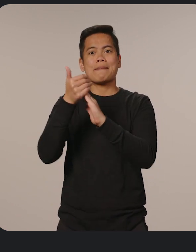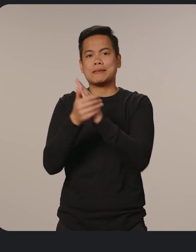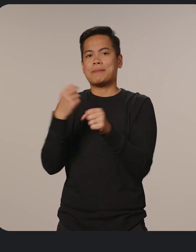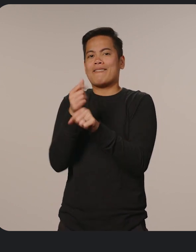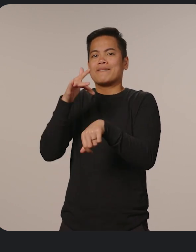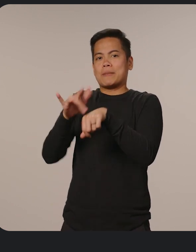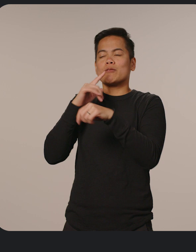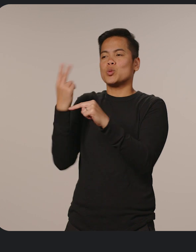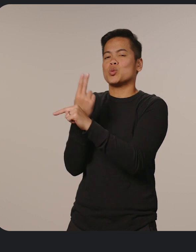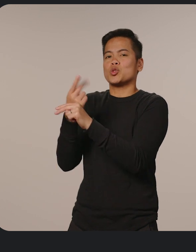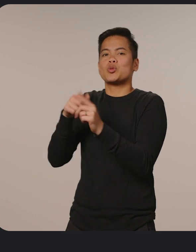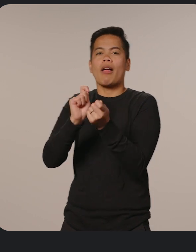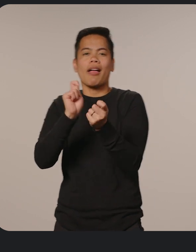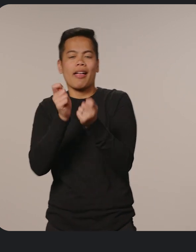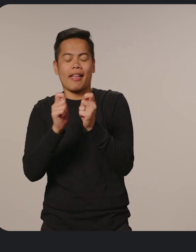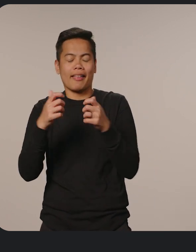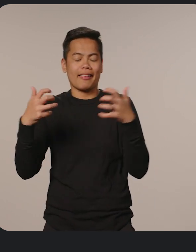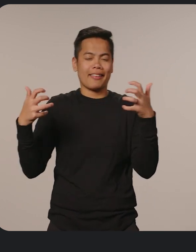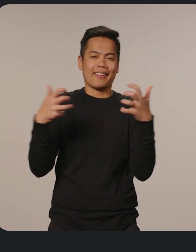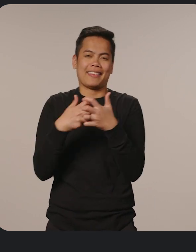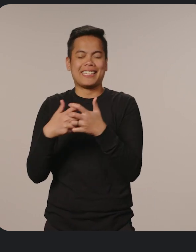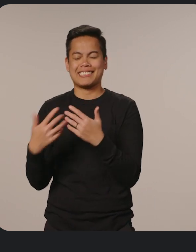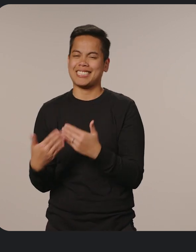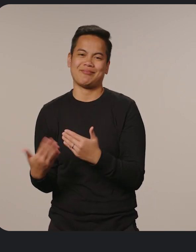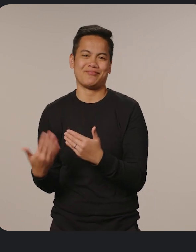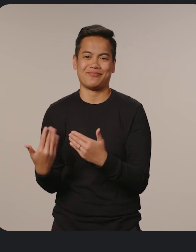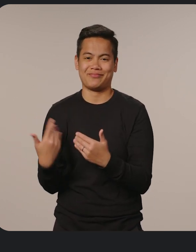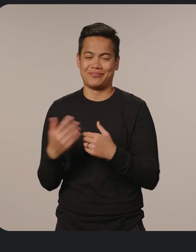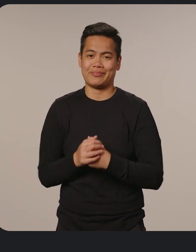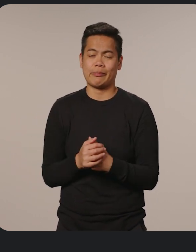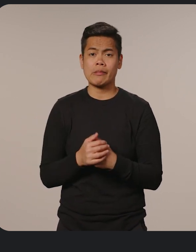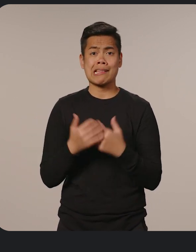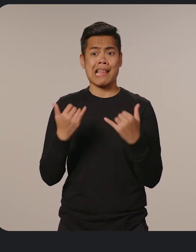As a quick recap, we walked through how you can create an automation through the Developer Console